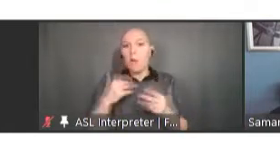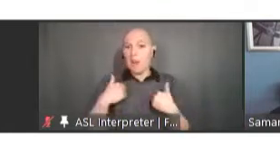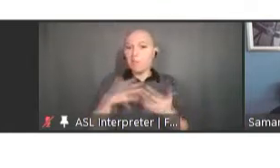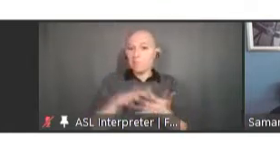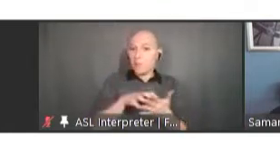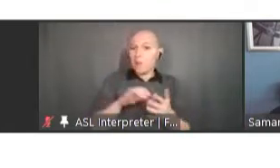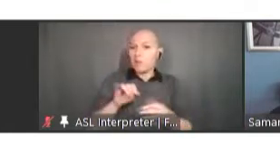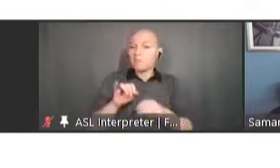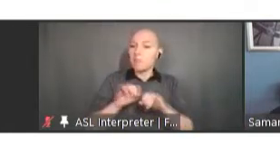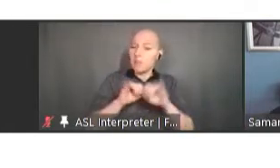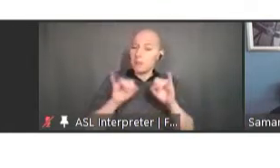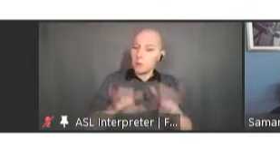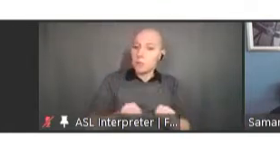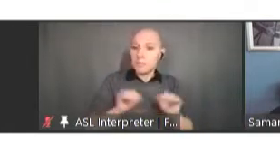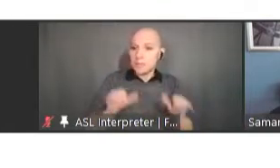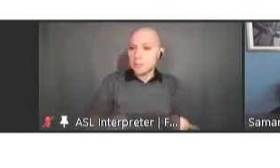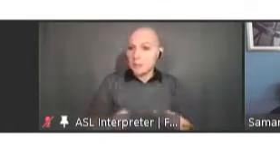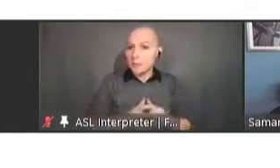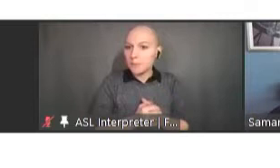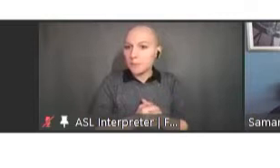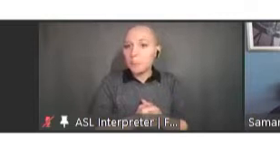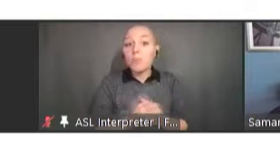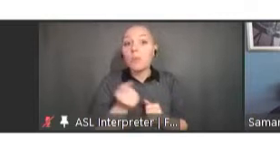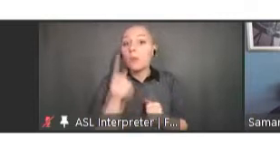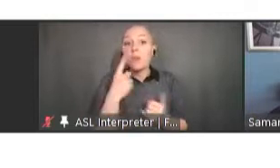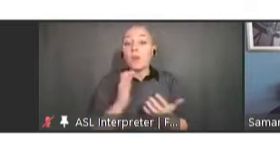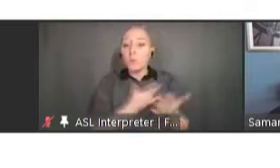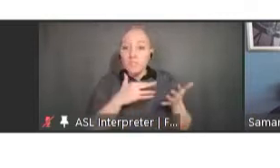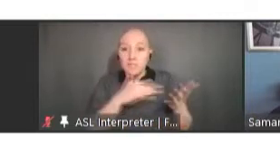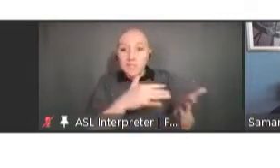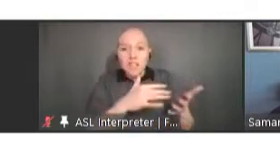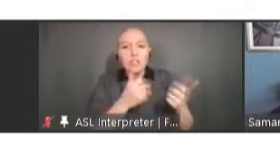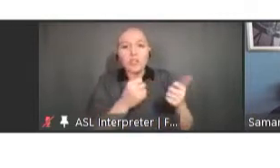individual studies are just unable to, defining the breadth and the depth of the immune response